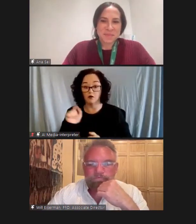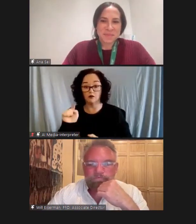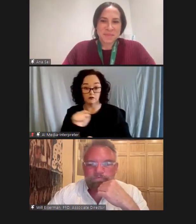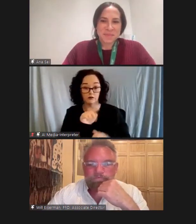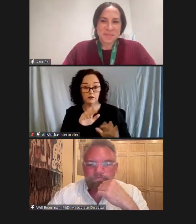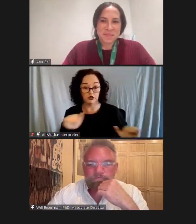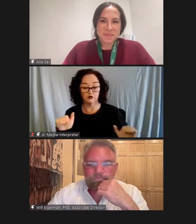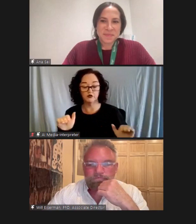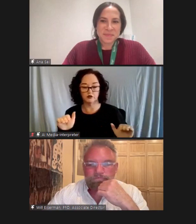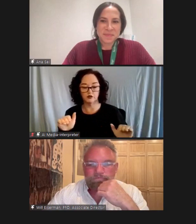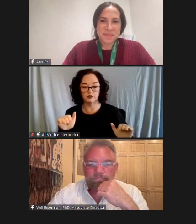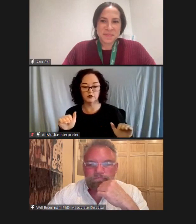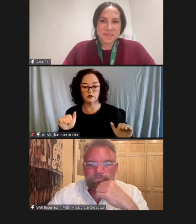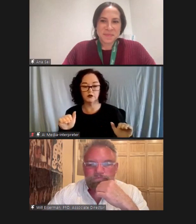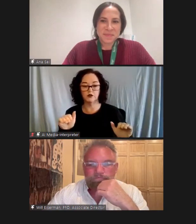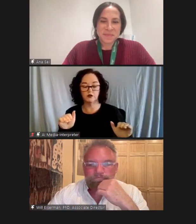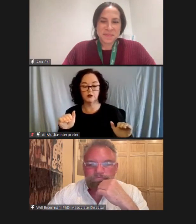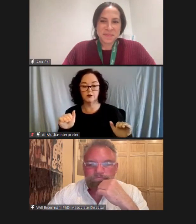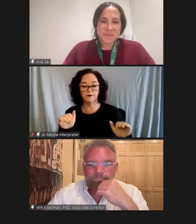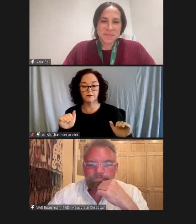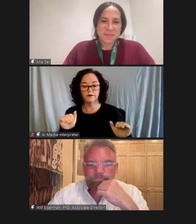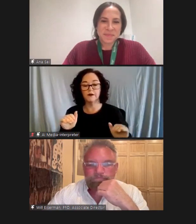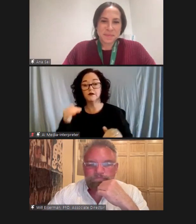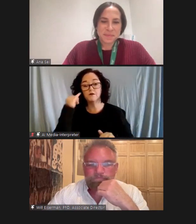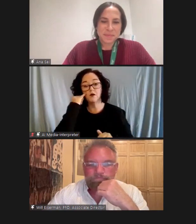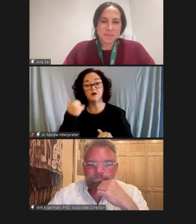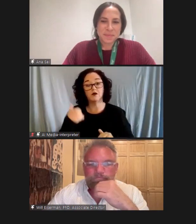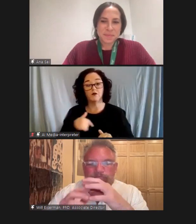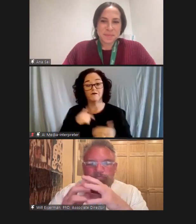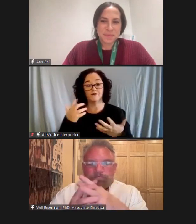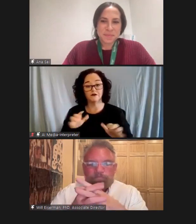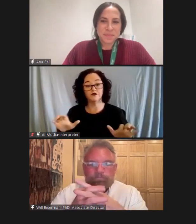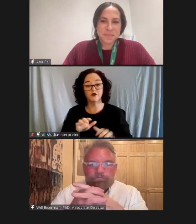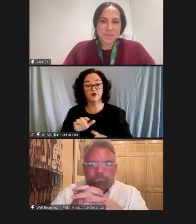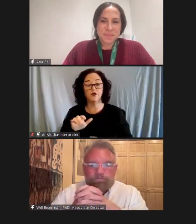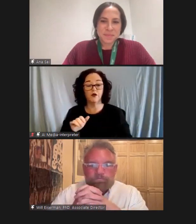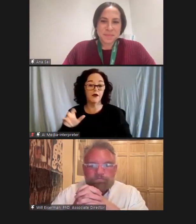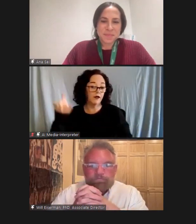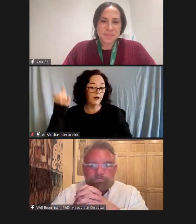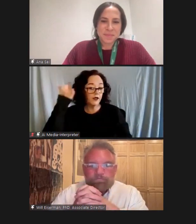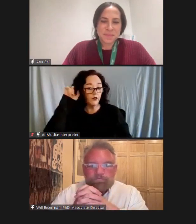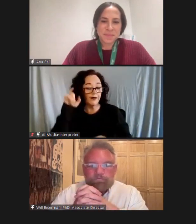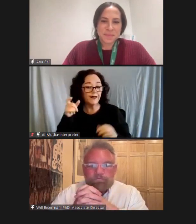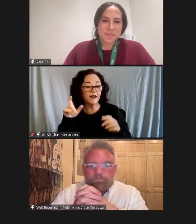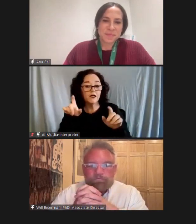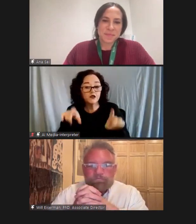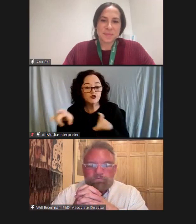case and we've done a hearing aid trial